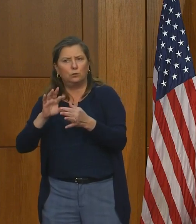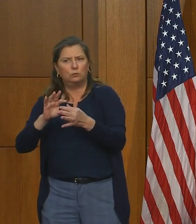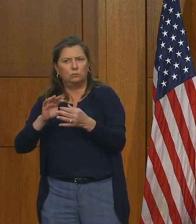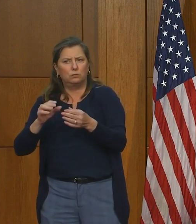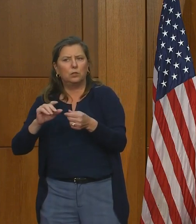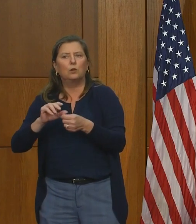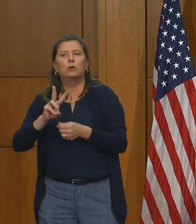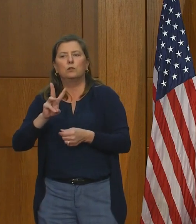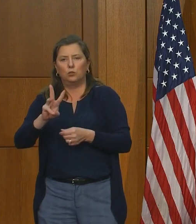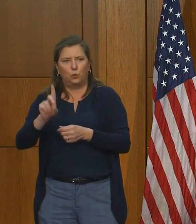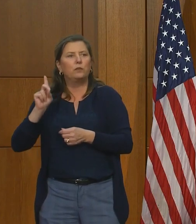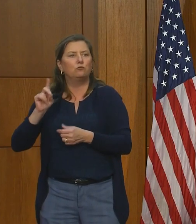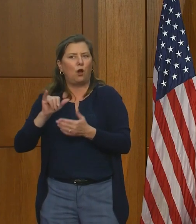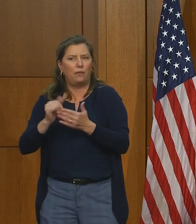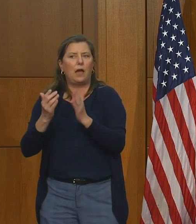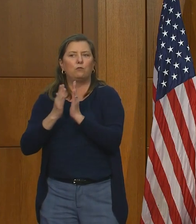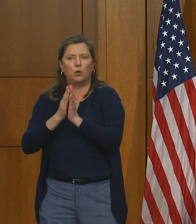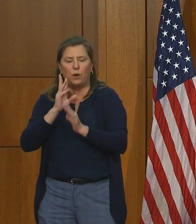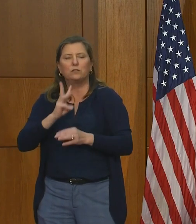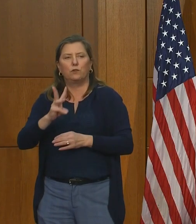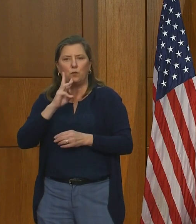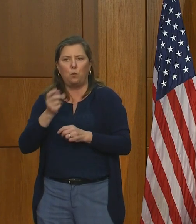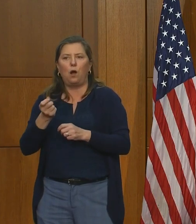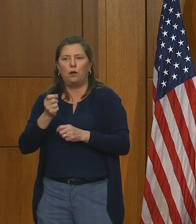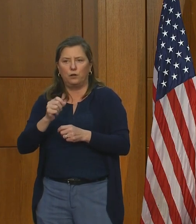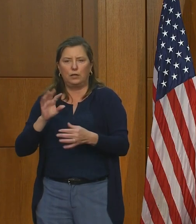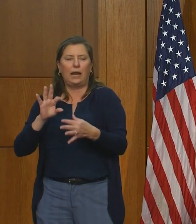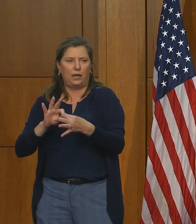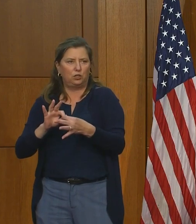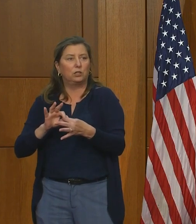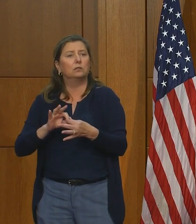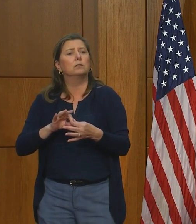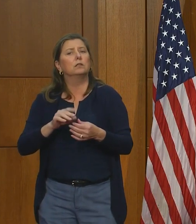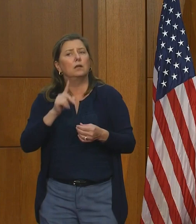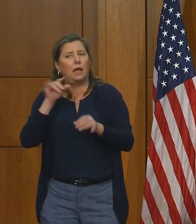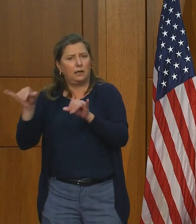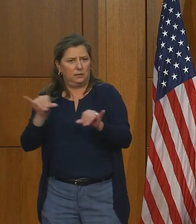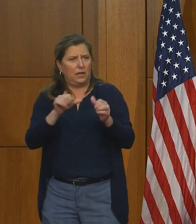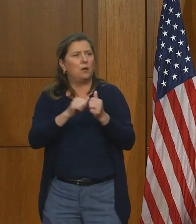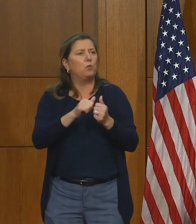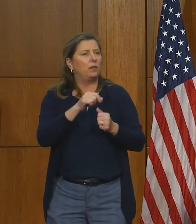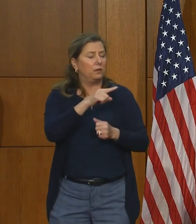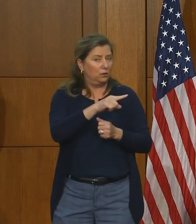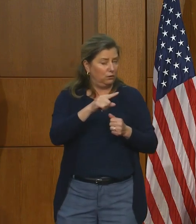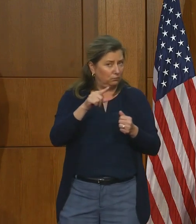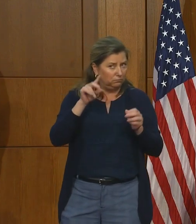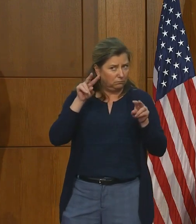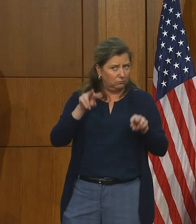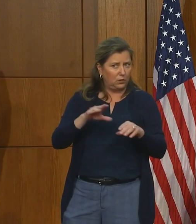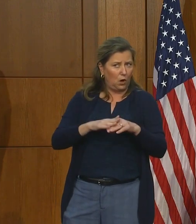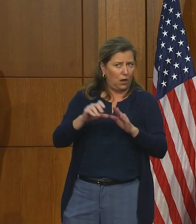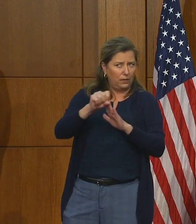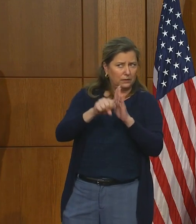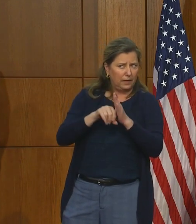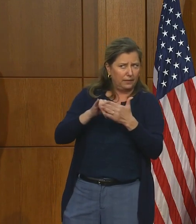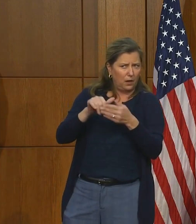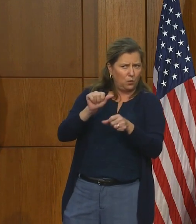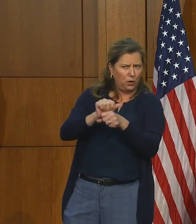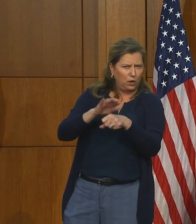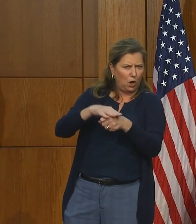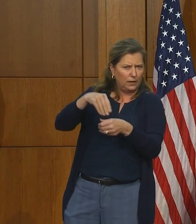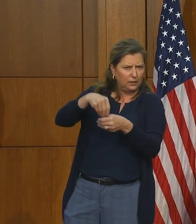QUESTIONS ABOUT THE AND DR DR